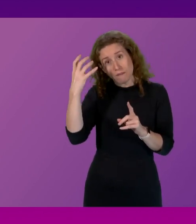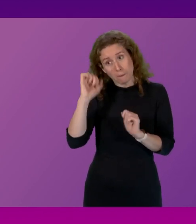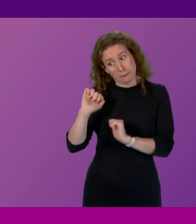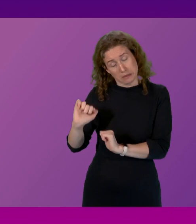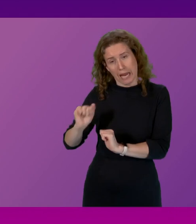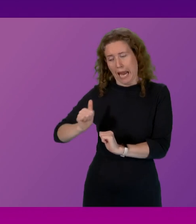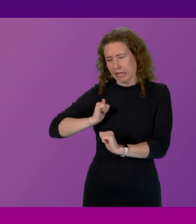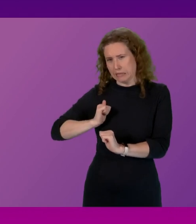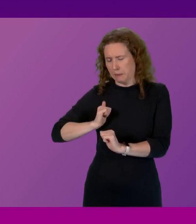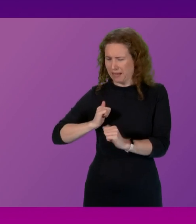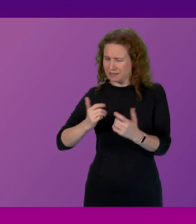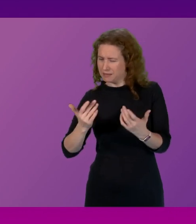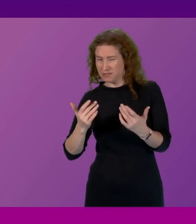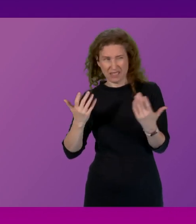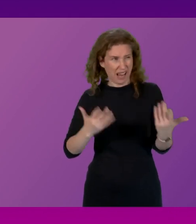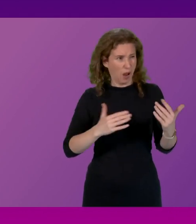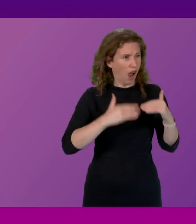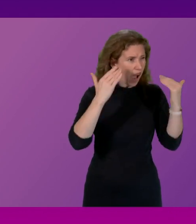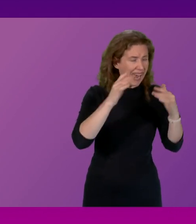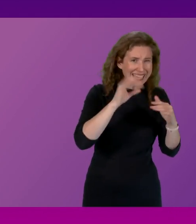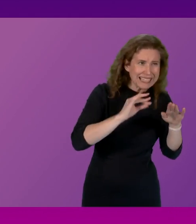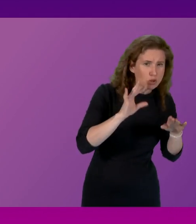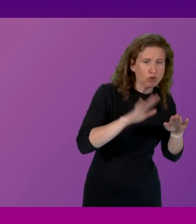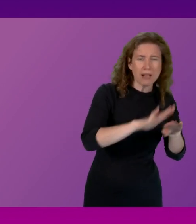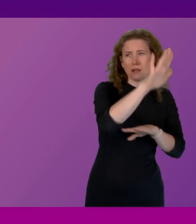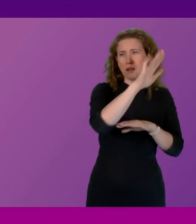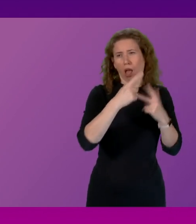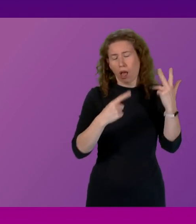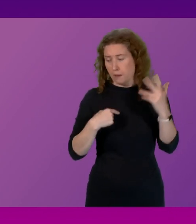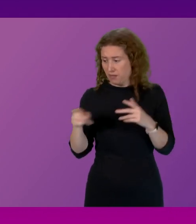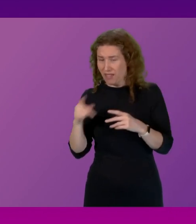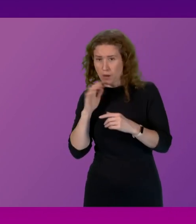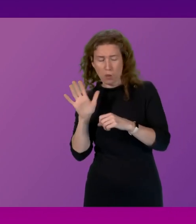a time of high interest rates and inflation, a real-terms 7 per cent reduction in Scotland’s